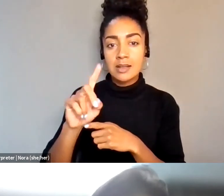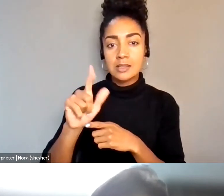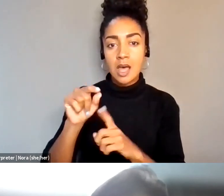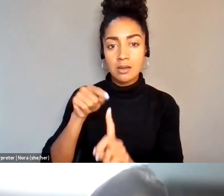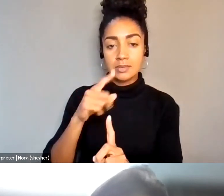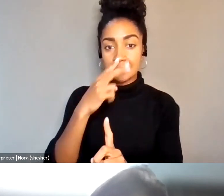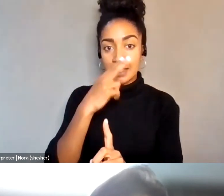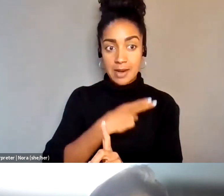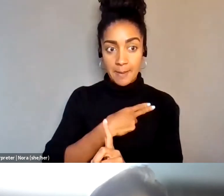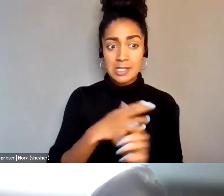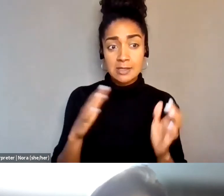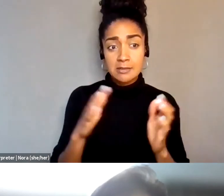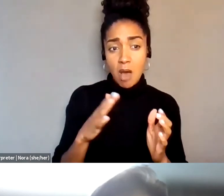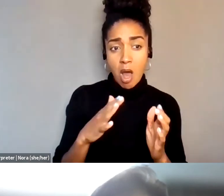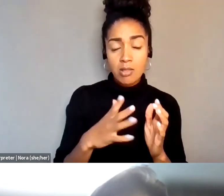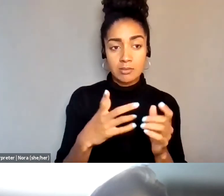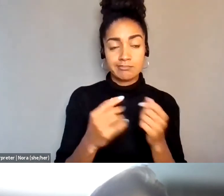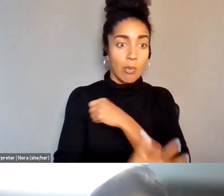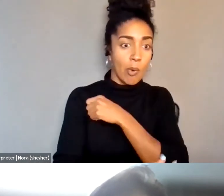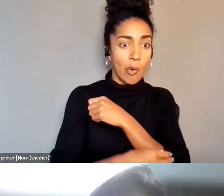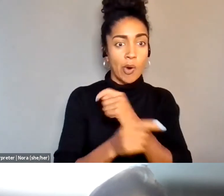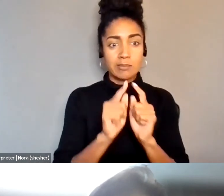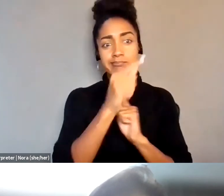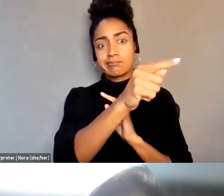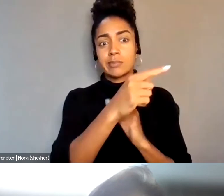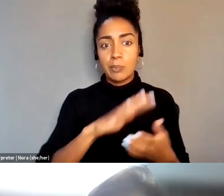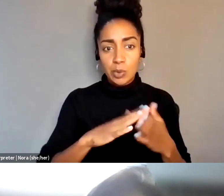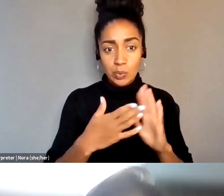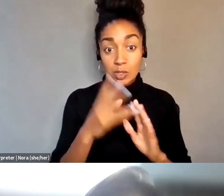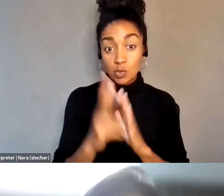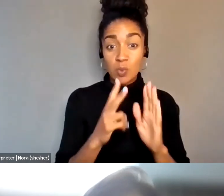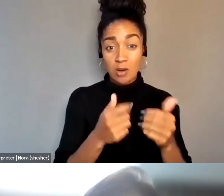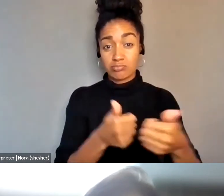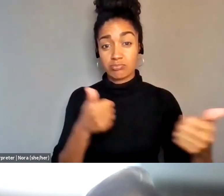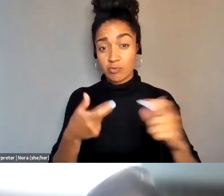little educational opportunities.